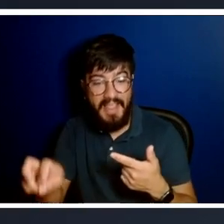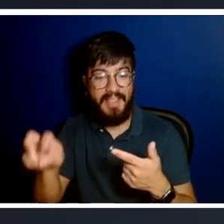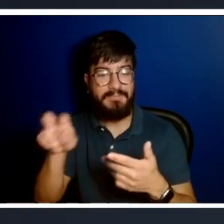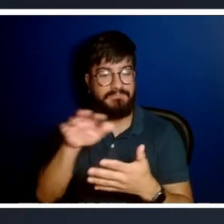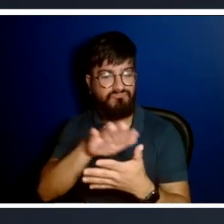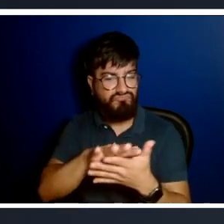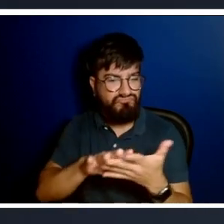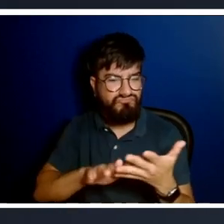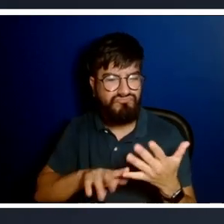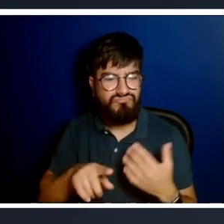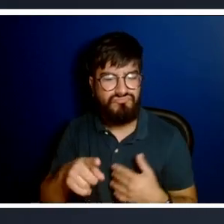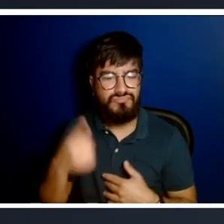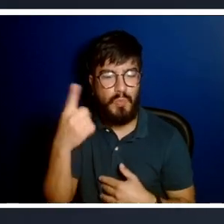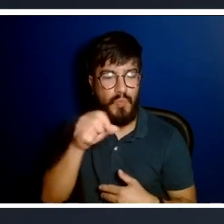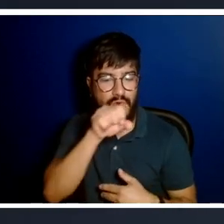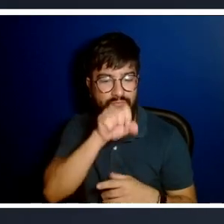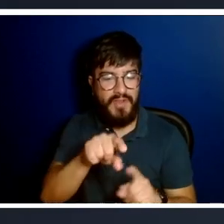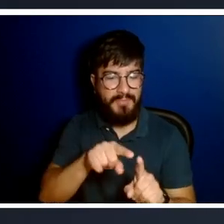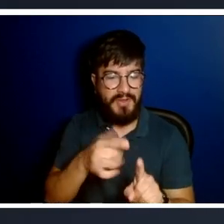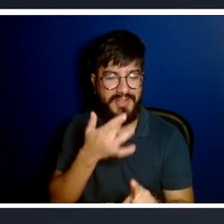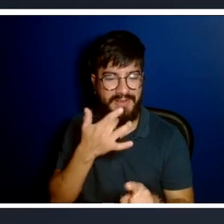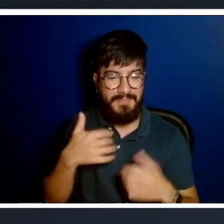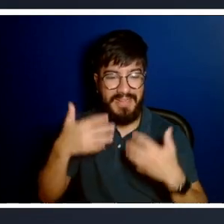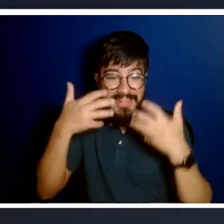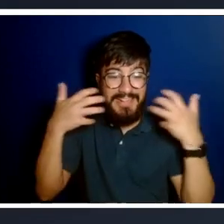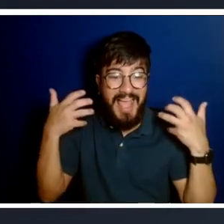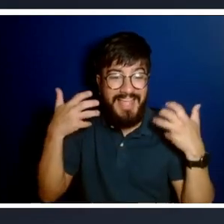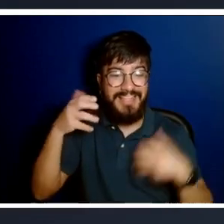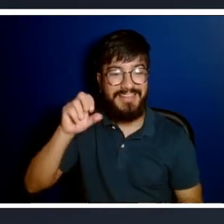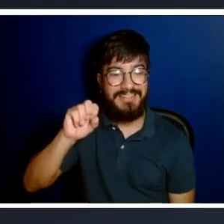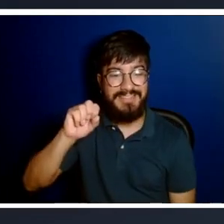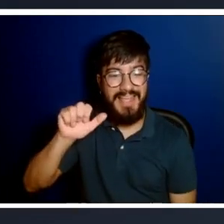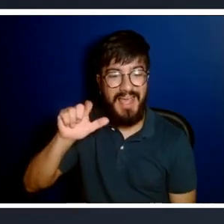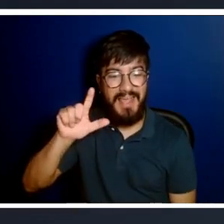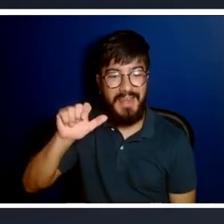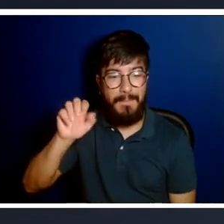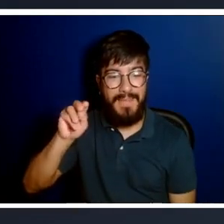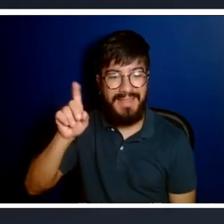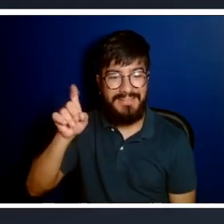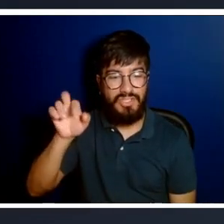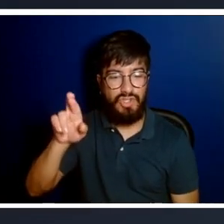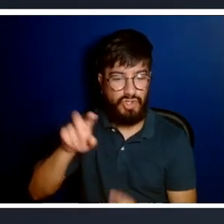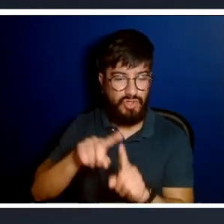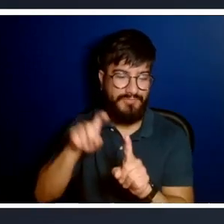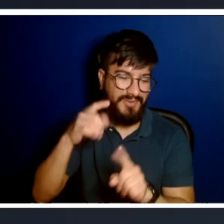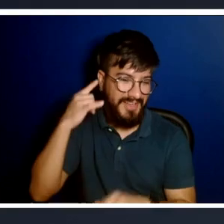Yeah. What else have we done? We've done most -- a lot of things. Sea lion, Beaver, elephant,